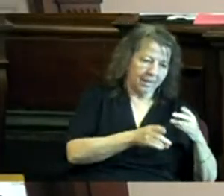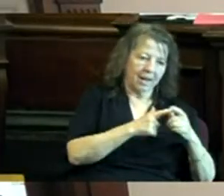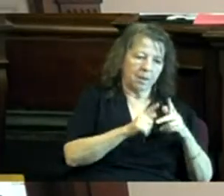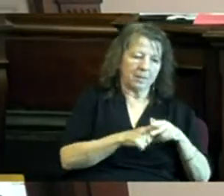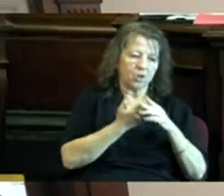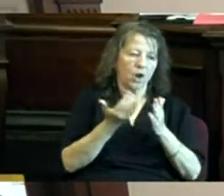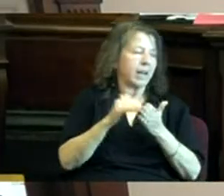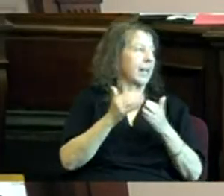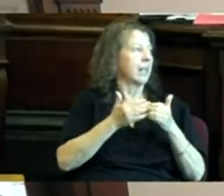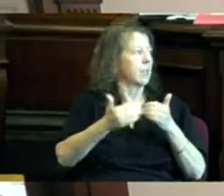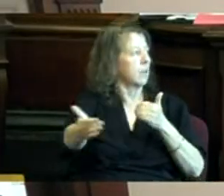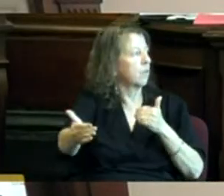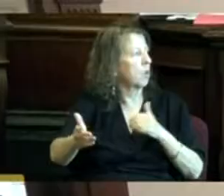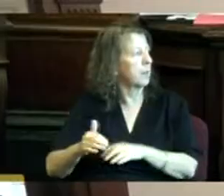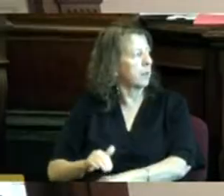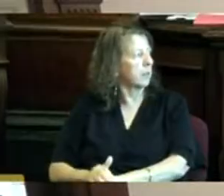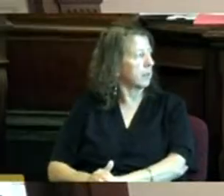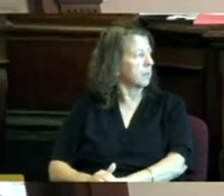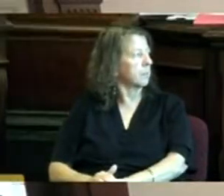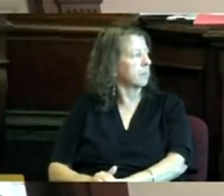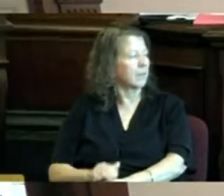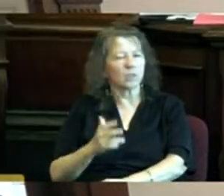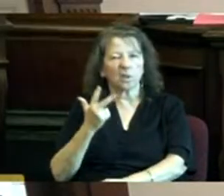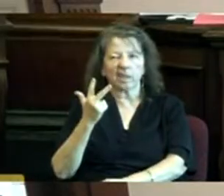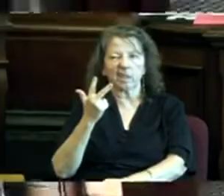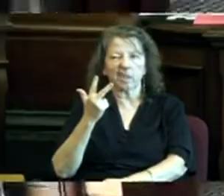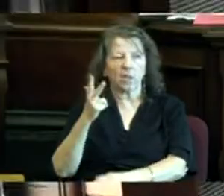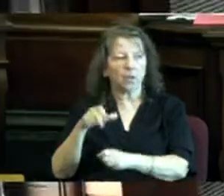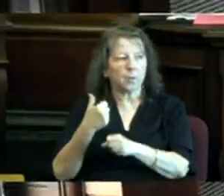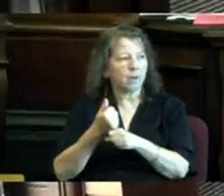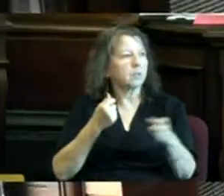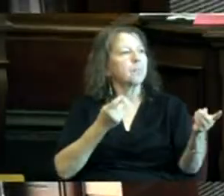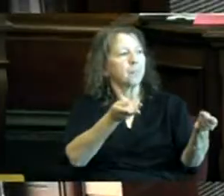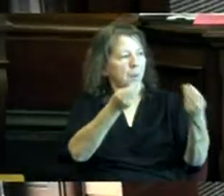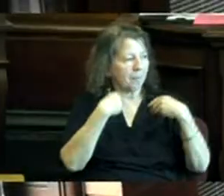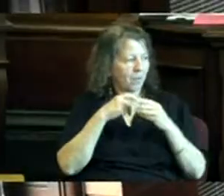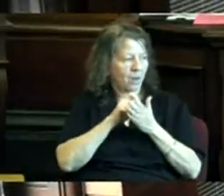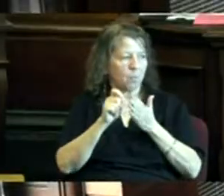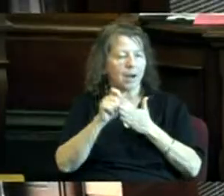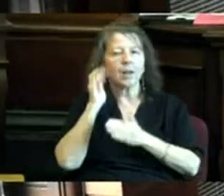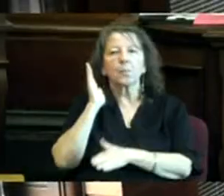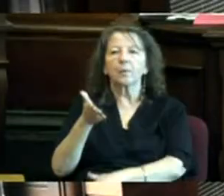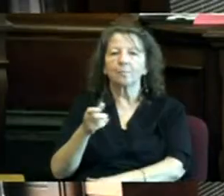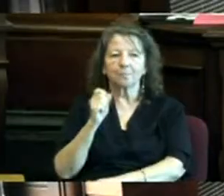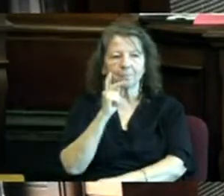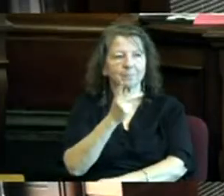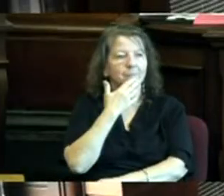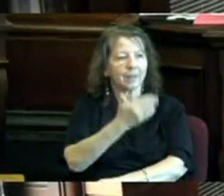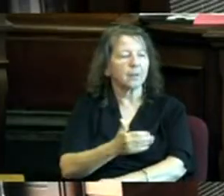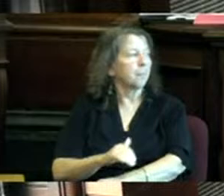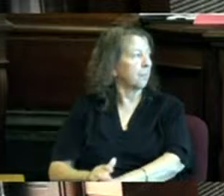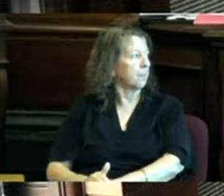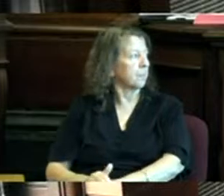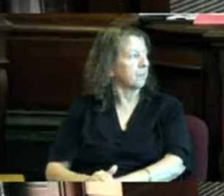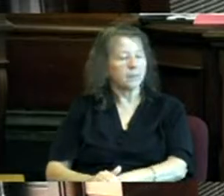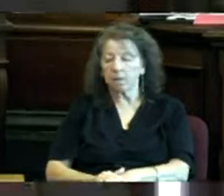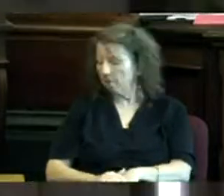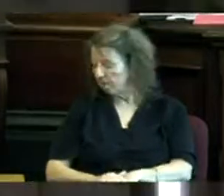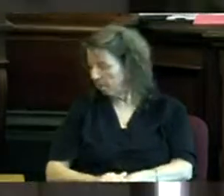guess going back probably to the end of the pandemic, once these